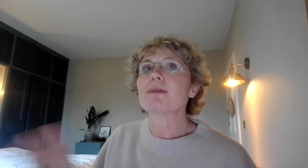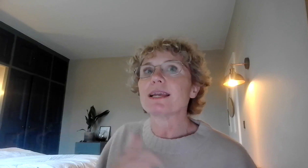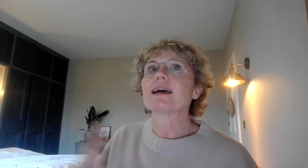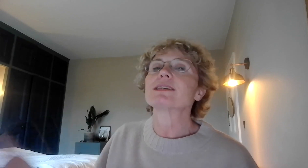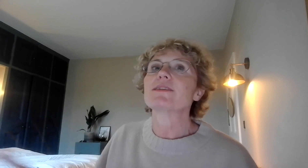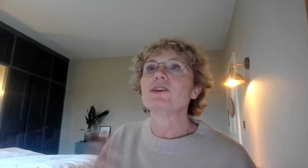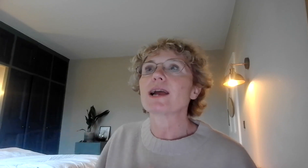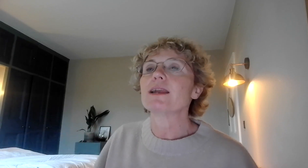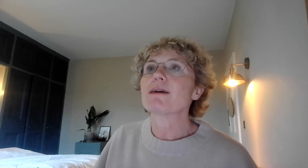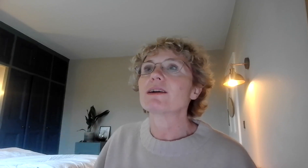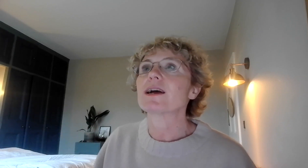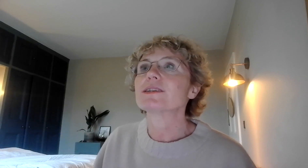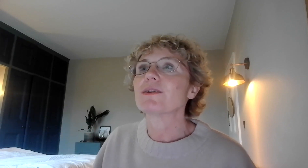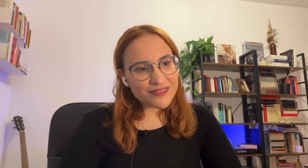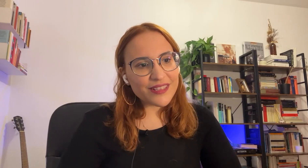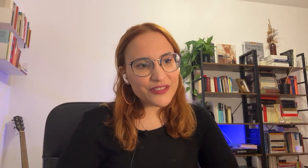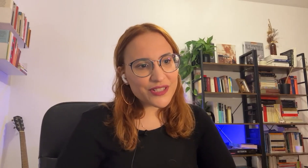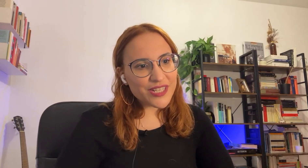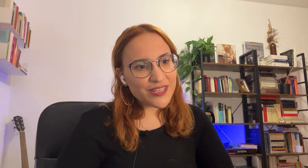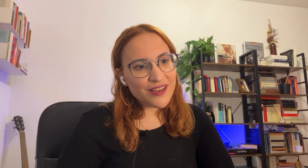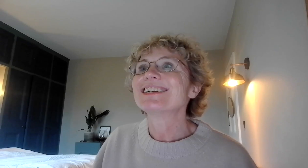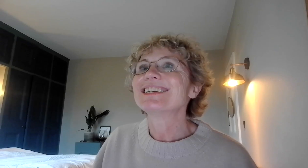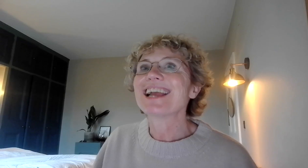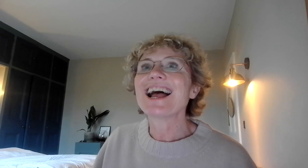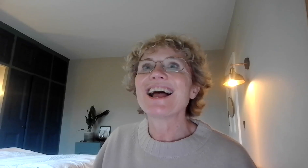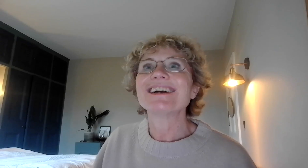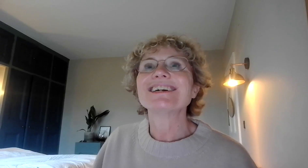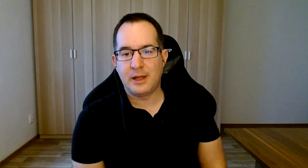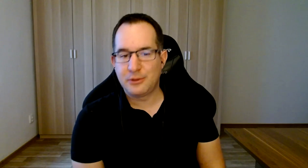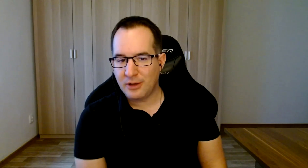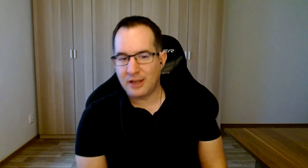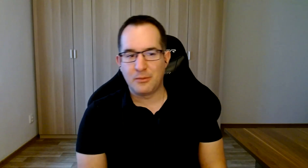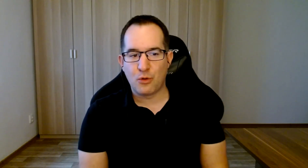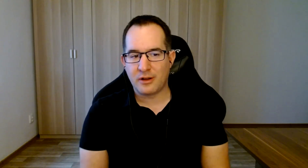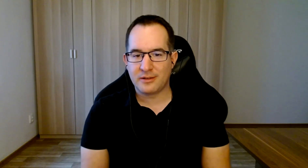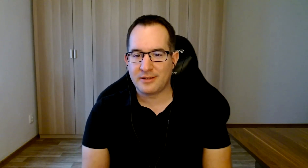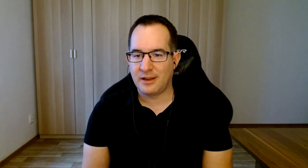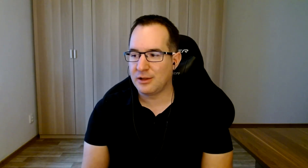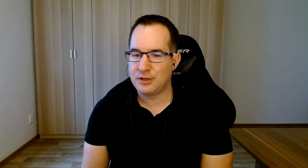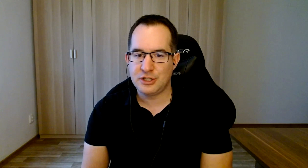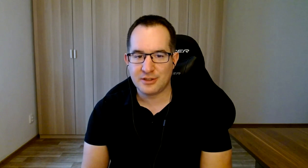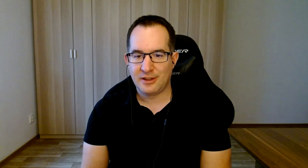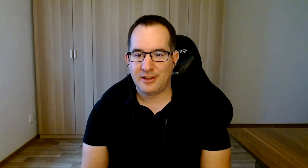is based outside. Interesting. Do you plan to add more sign languages?